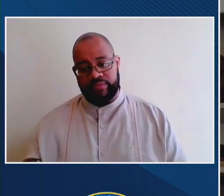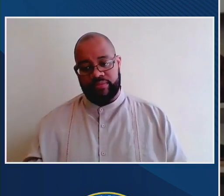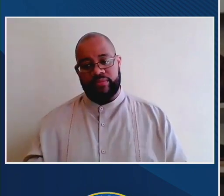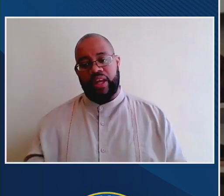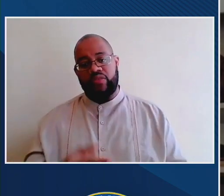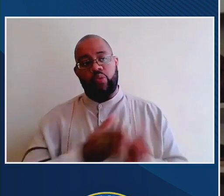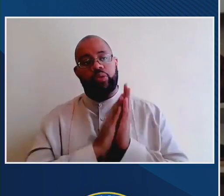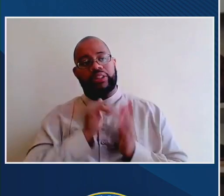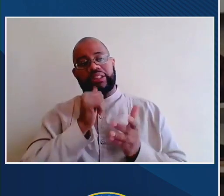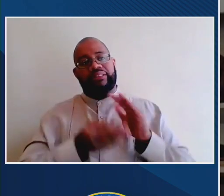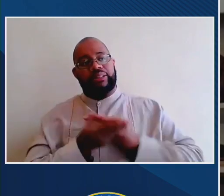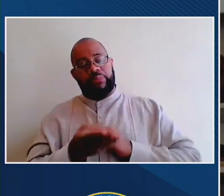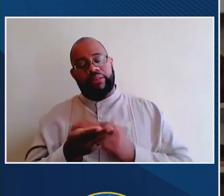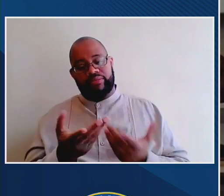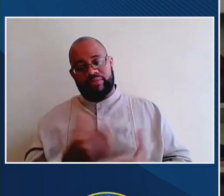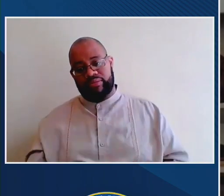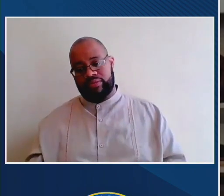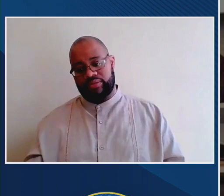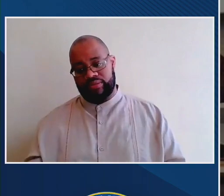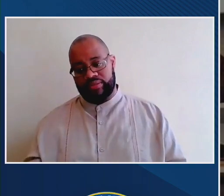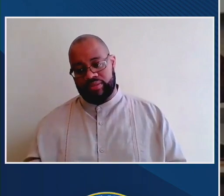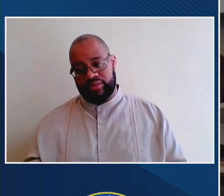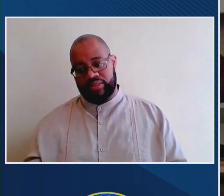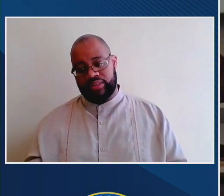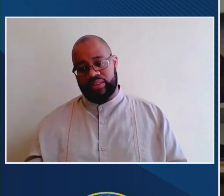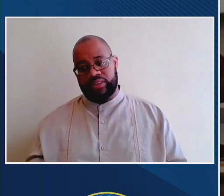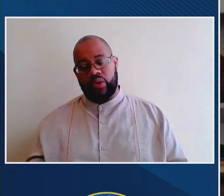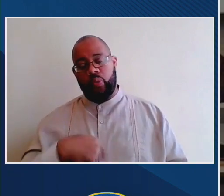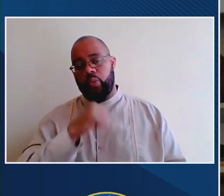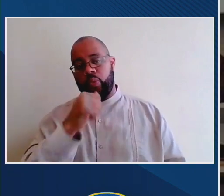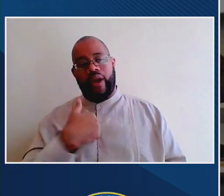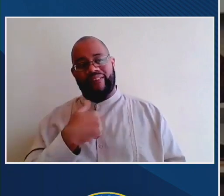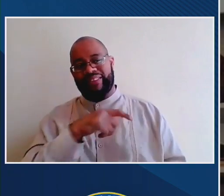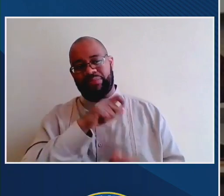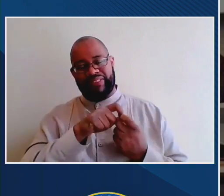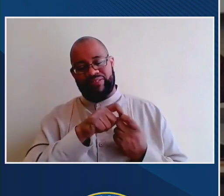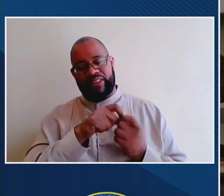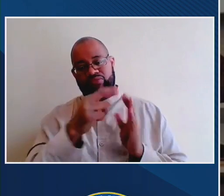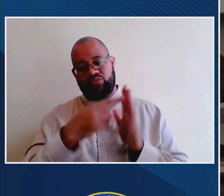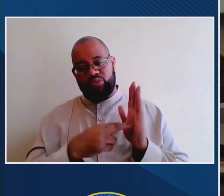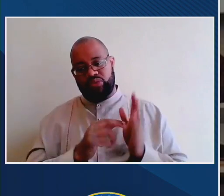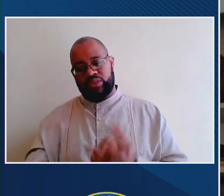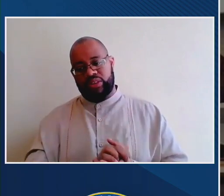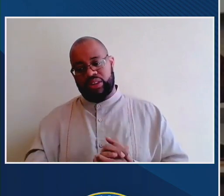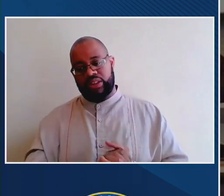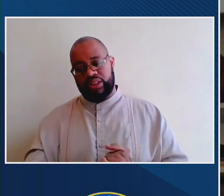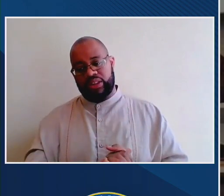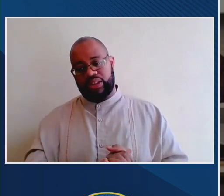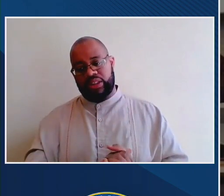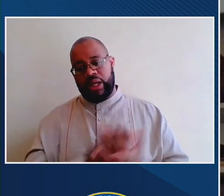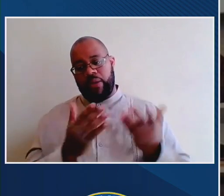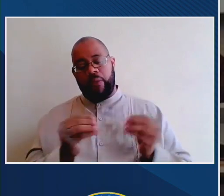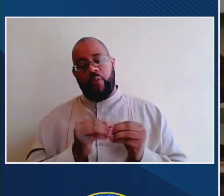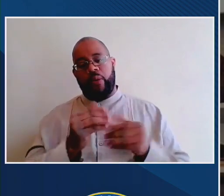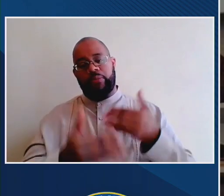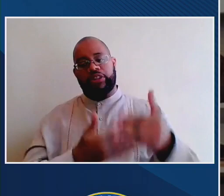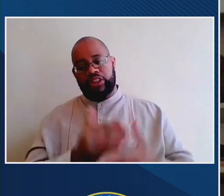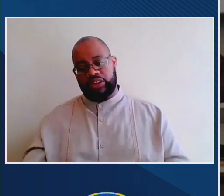So again, we don't have that specified here in the regulations. There are probably be more of a procedural thing, but we have in this regulations